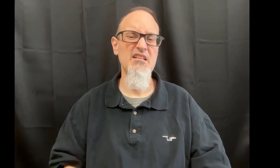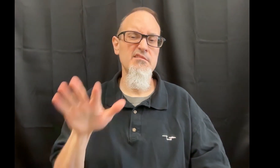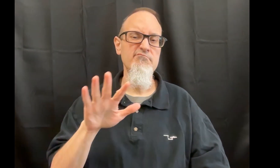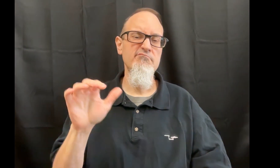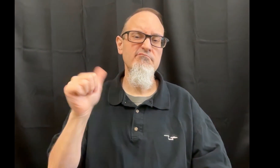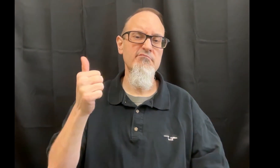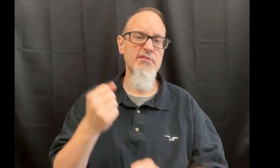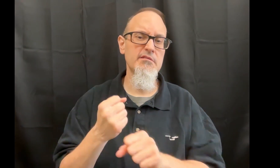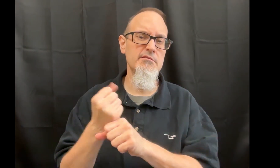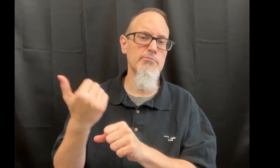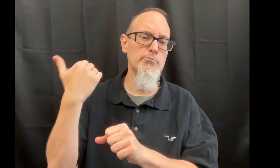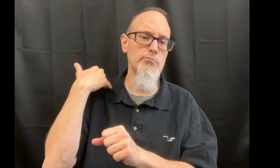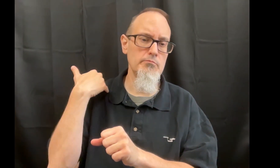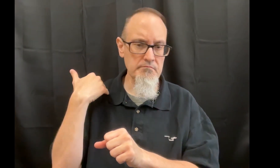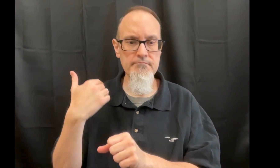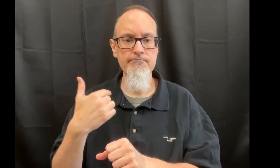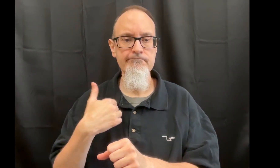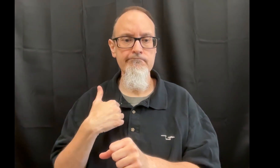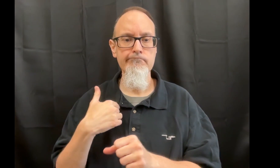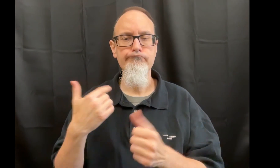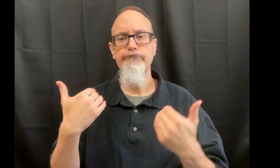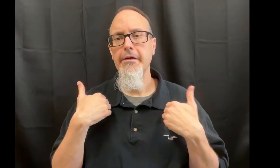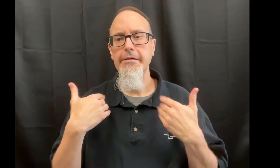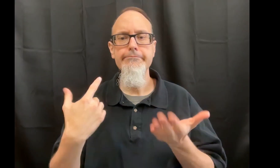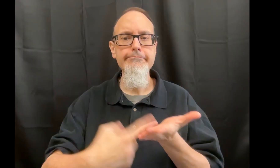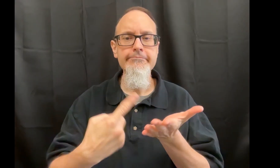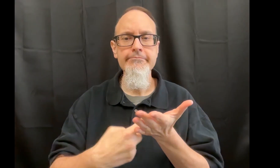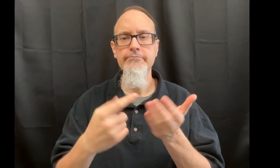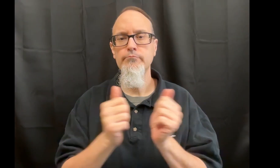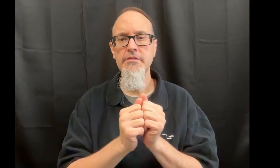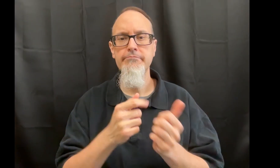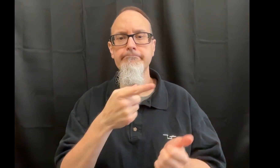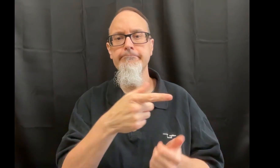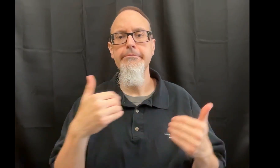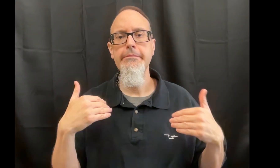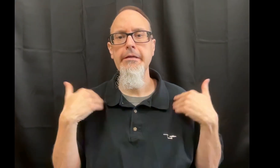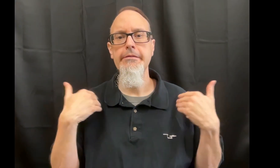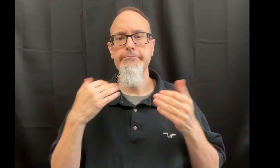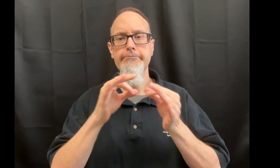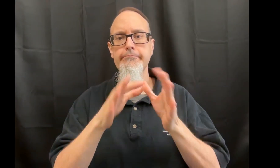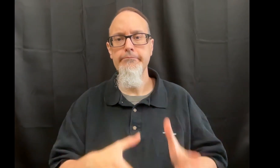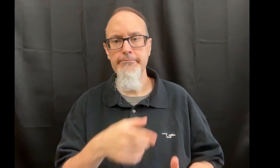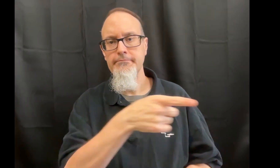About 10 years ago I had a discussion with a young interpreter.